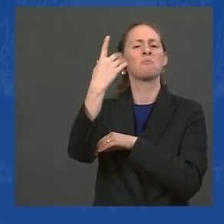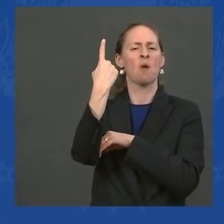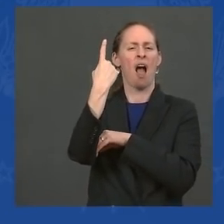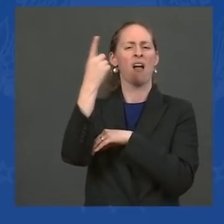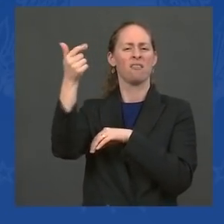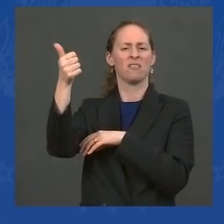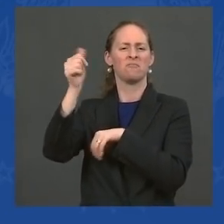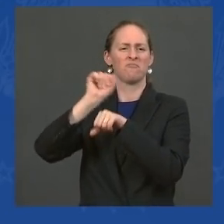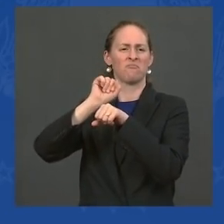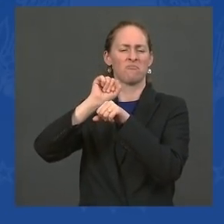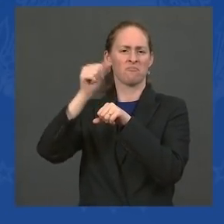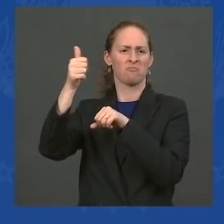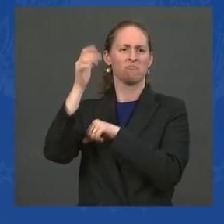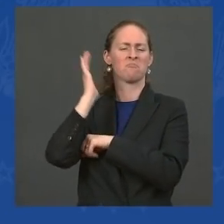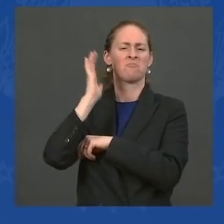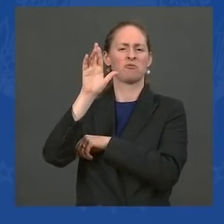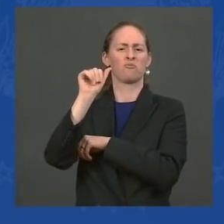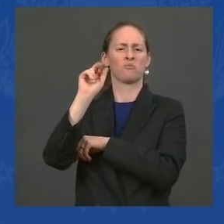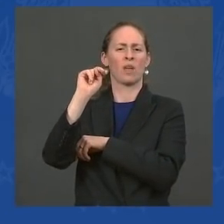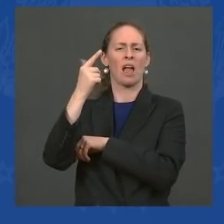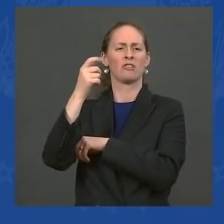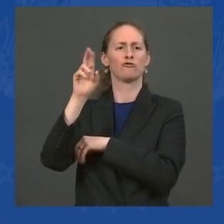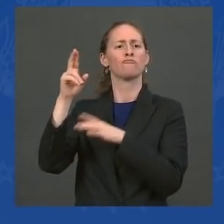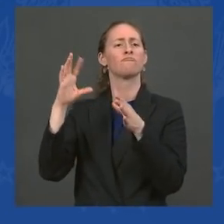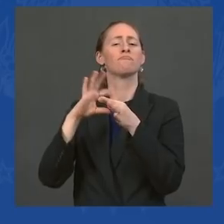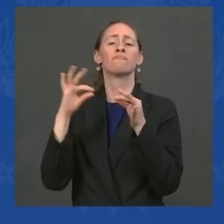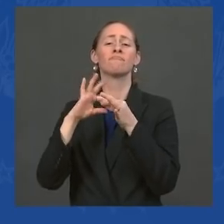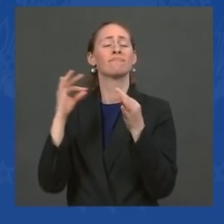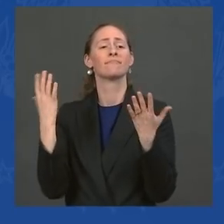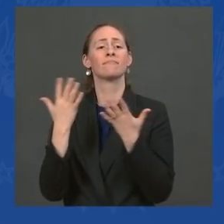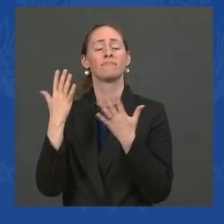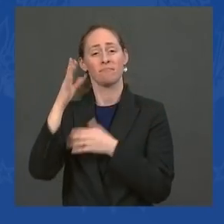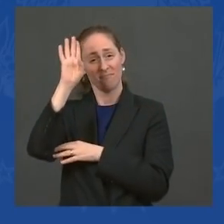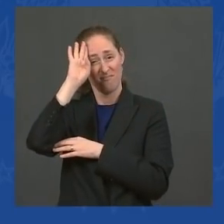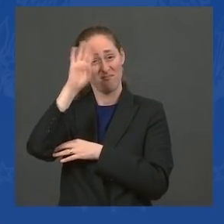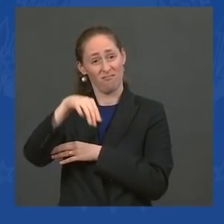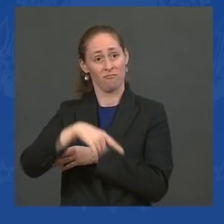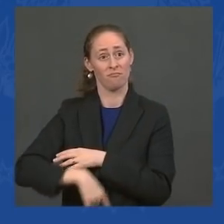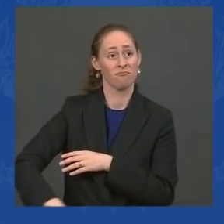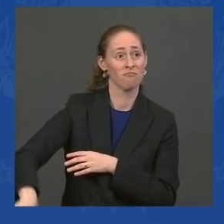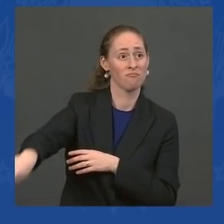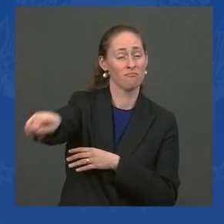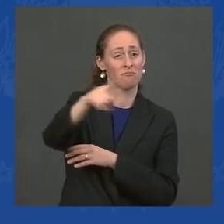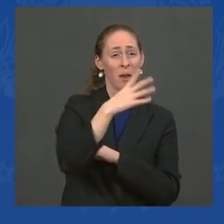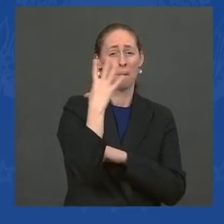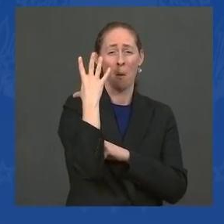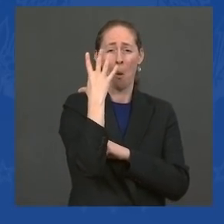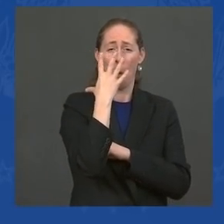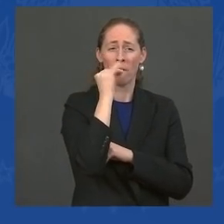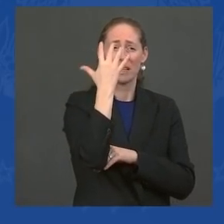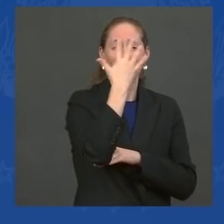"This is the most beautiful place on Earth. There are many such places. Every man, every woman, carries in --